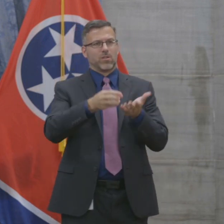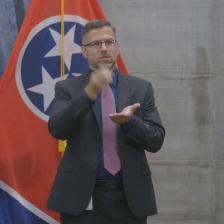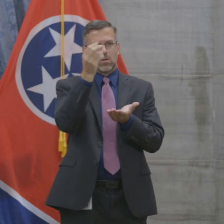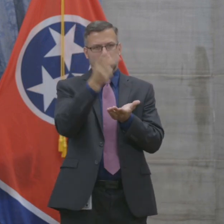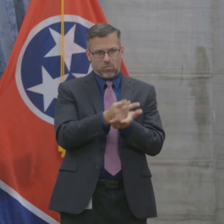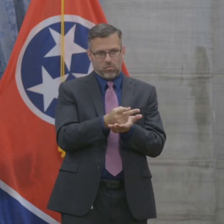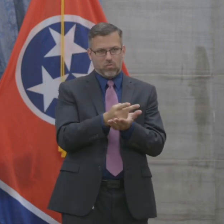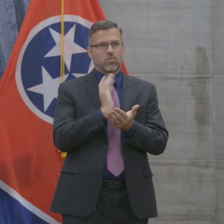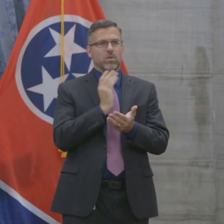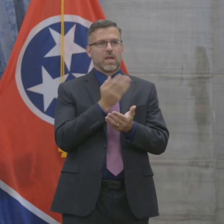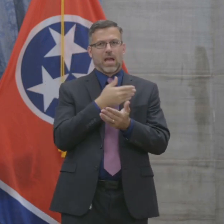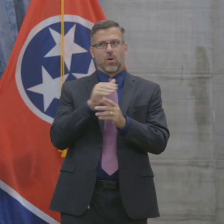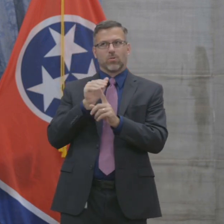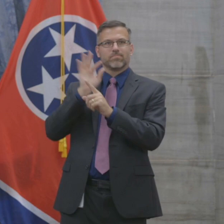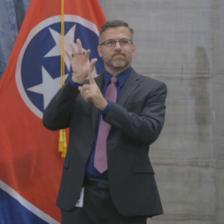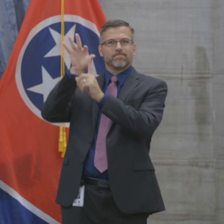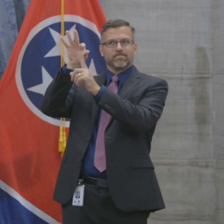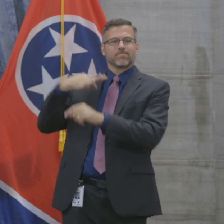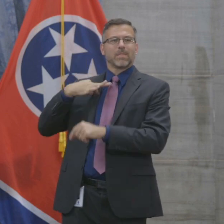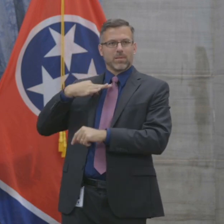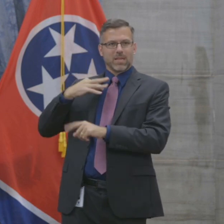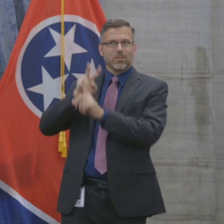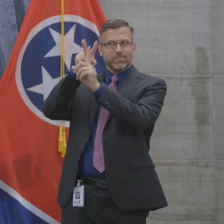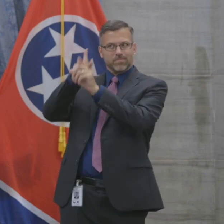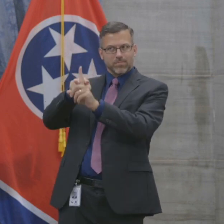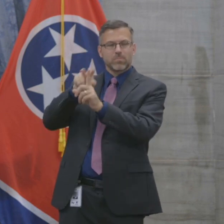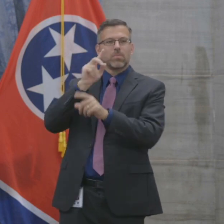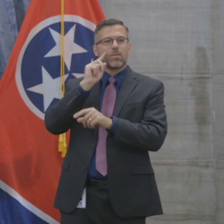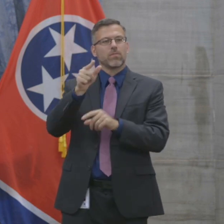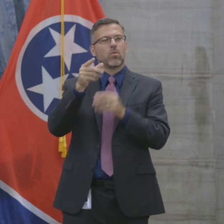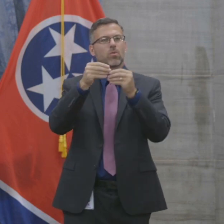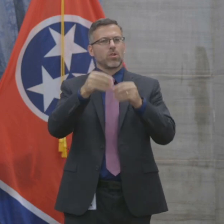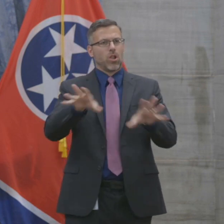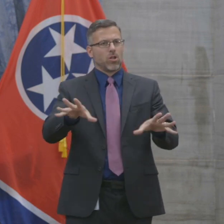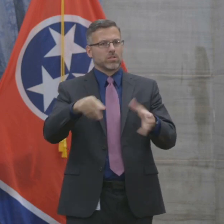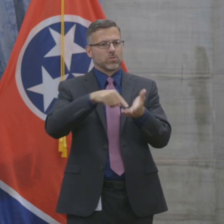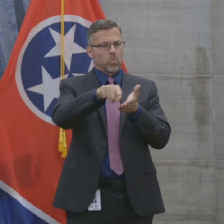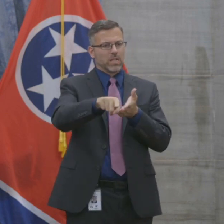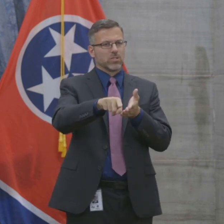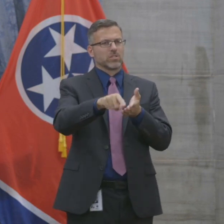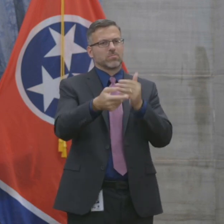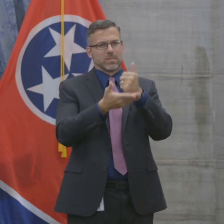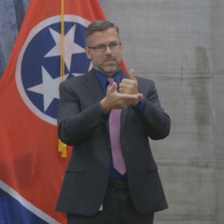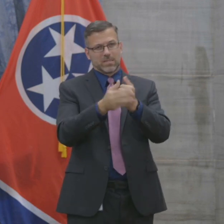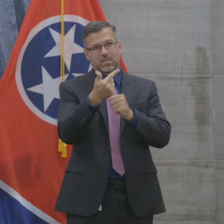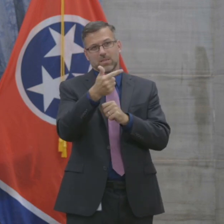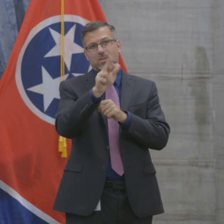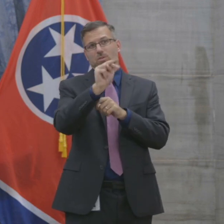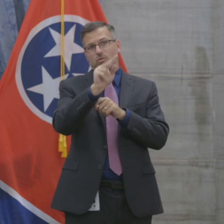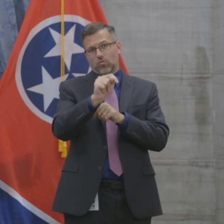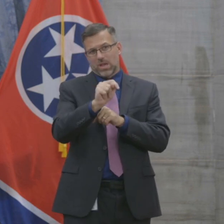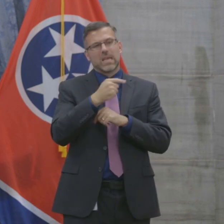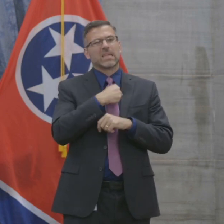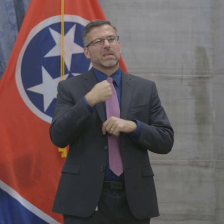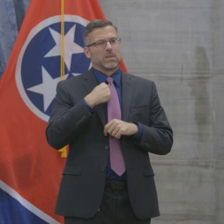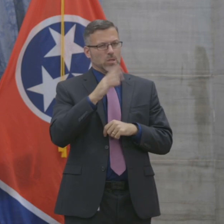guidelines of the Tennessee pledge as they welcome visitors safely. And as our friend dolly always says, brighter days are